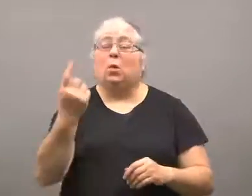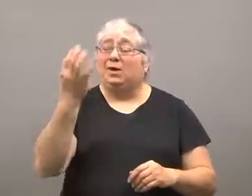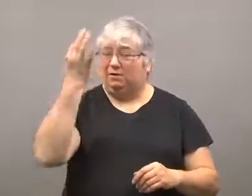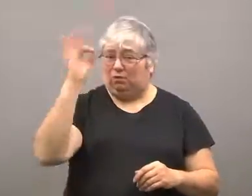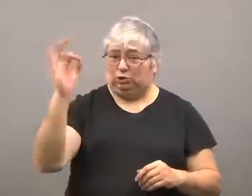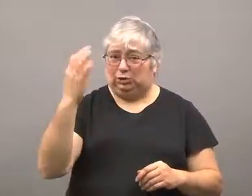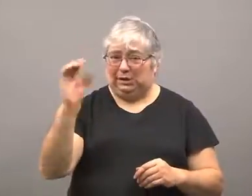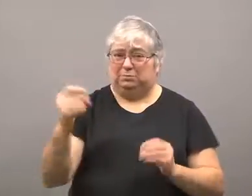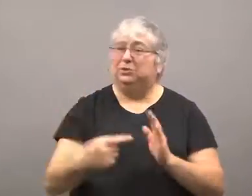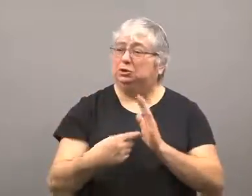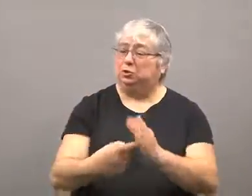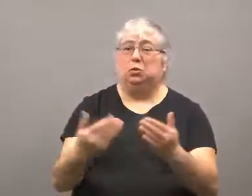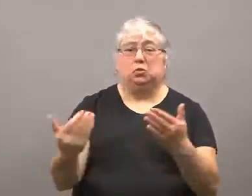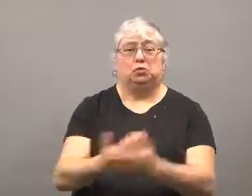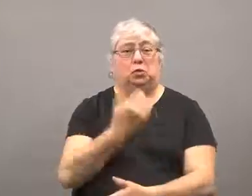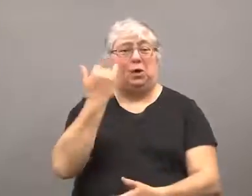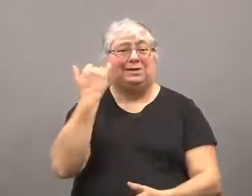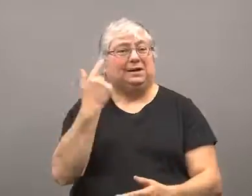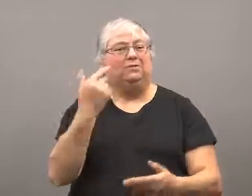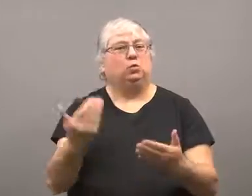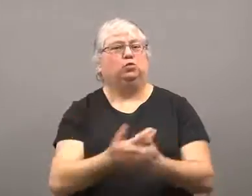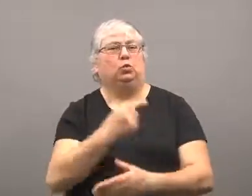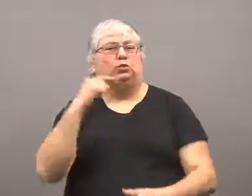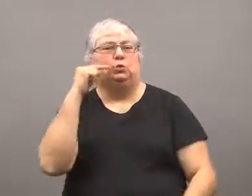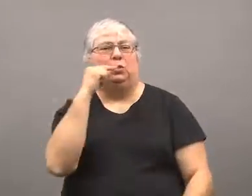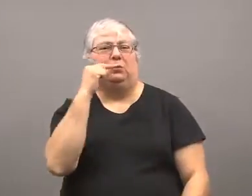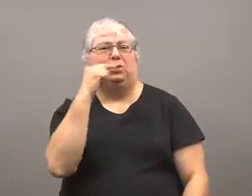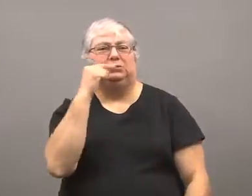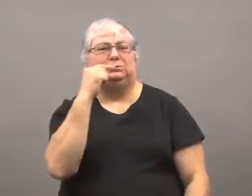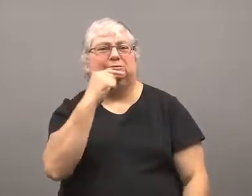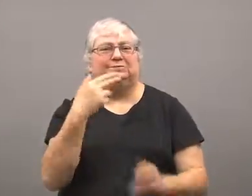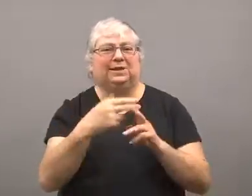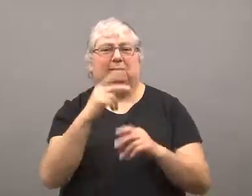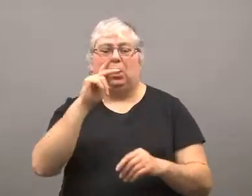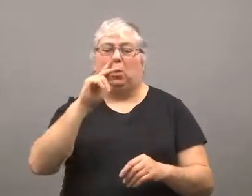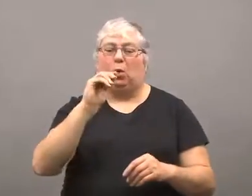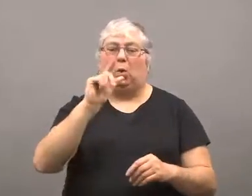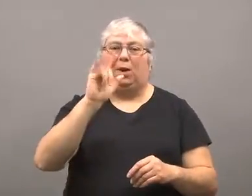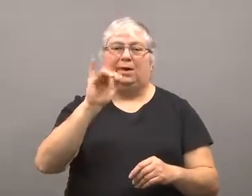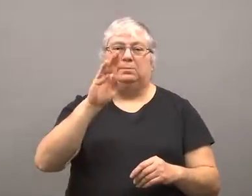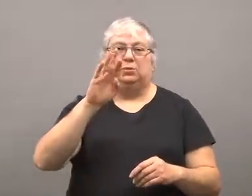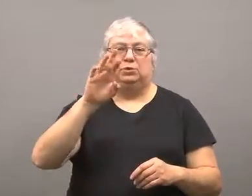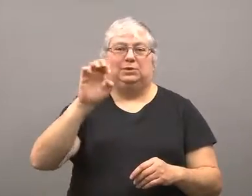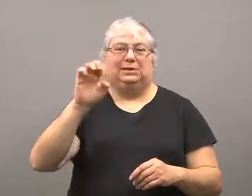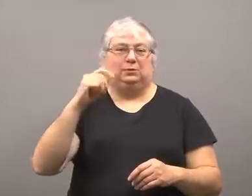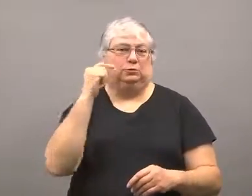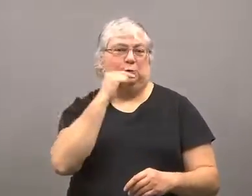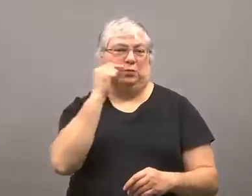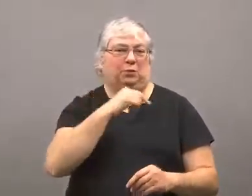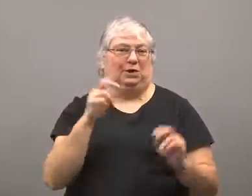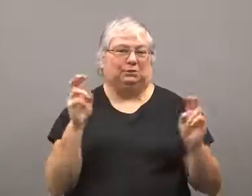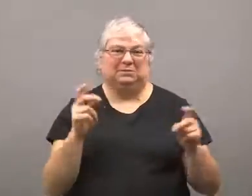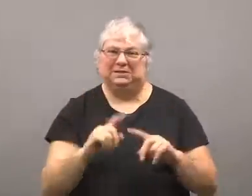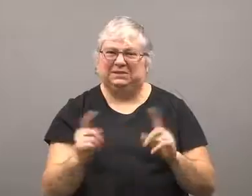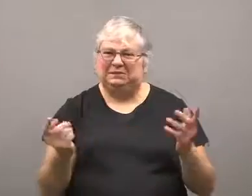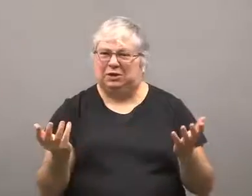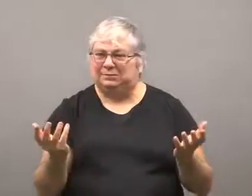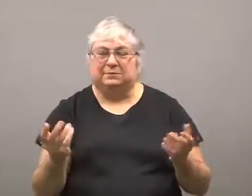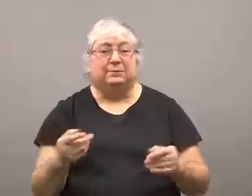A French company displayed a new idea for a toothbrush.